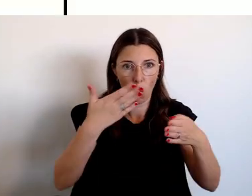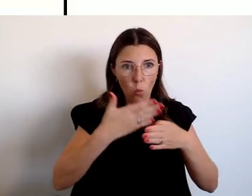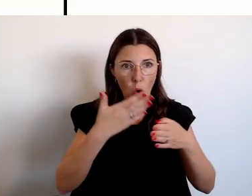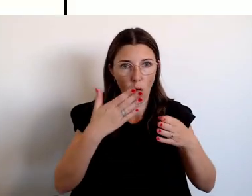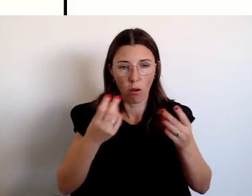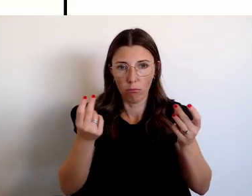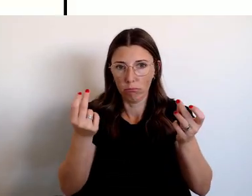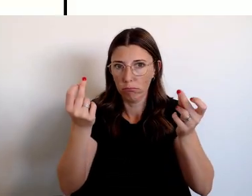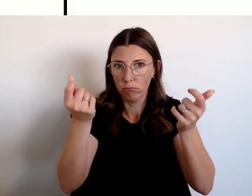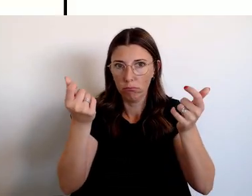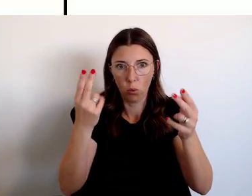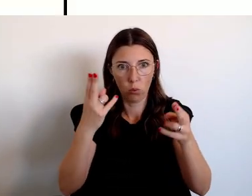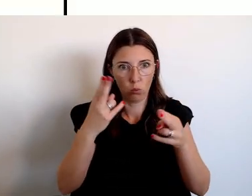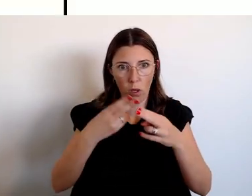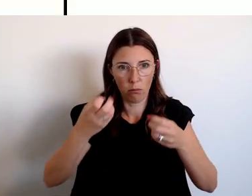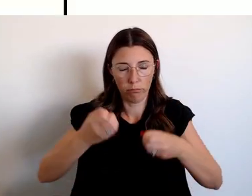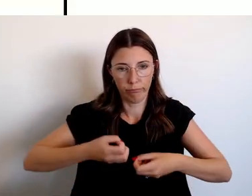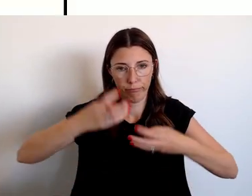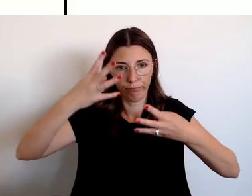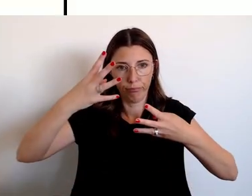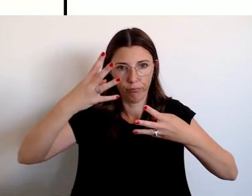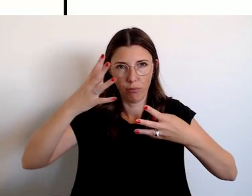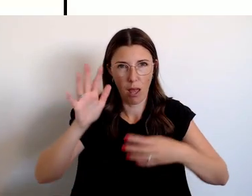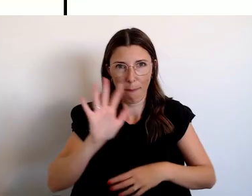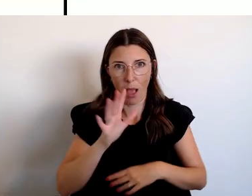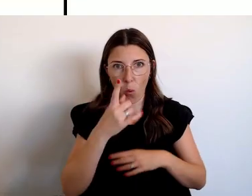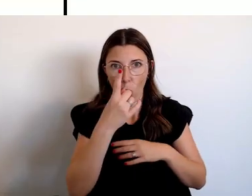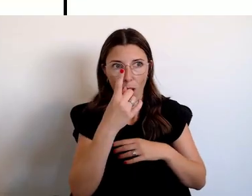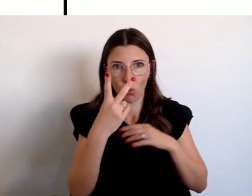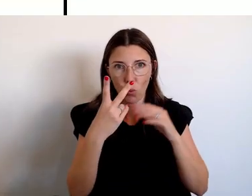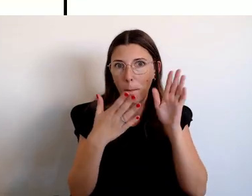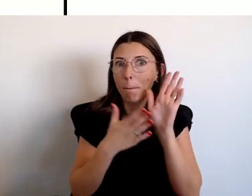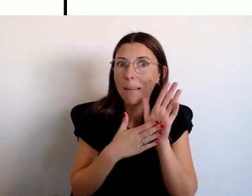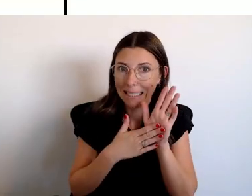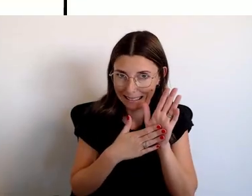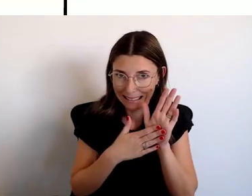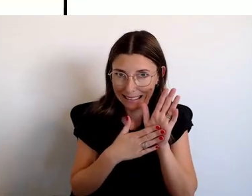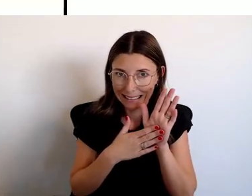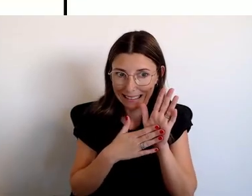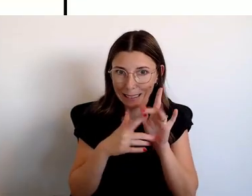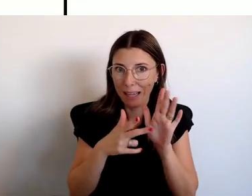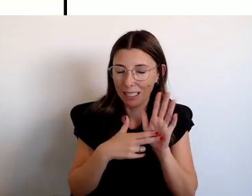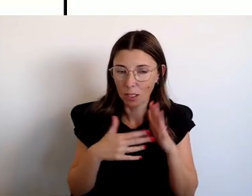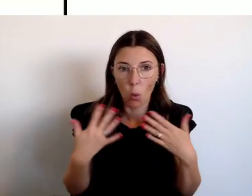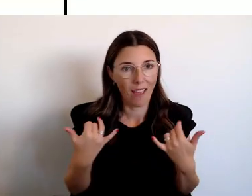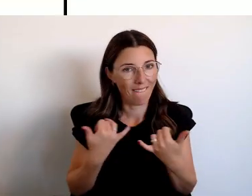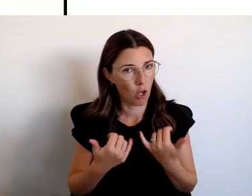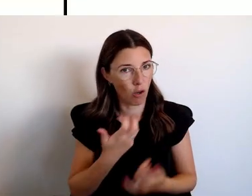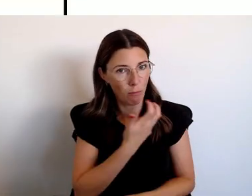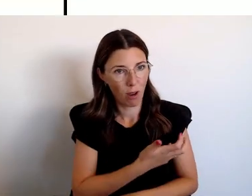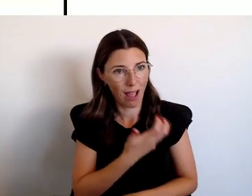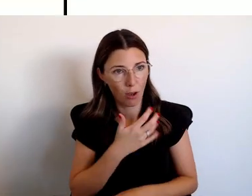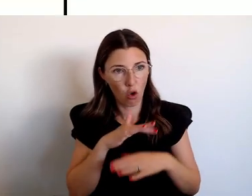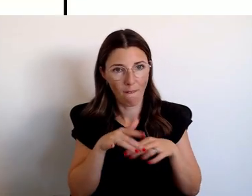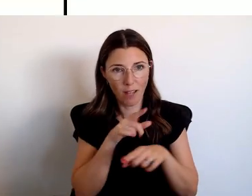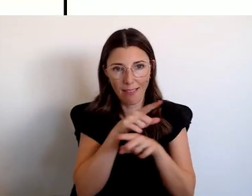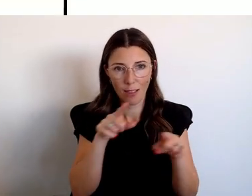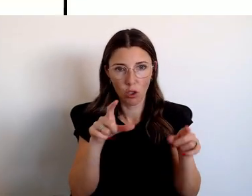front of you in approximately a minute or two. We're really proud of these custom agents that we've developed.